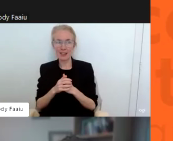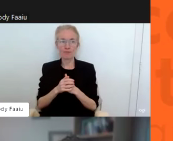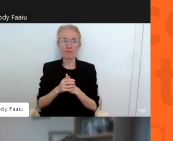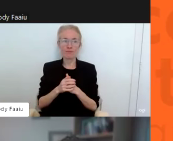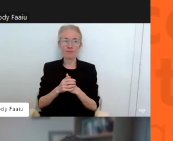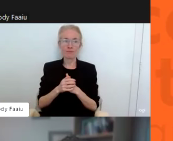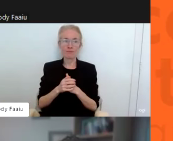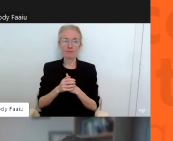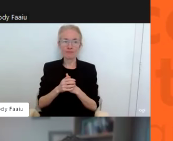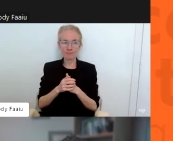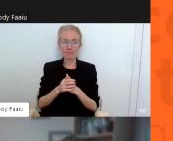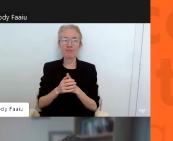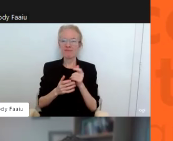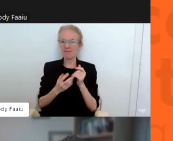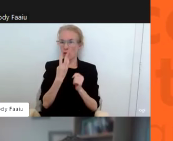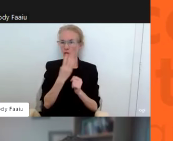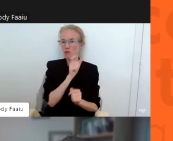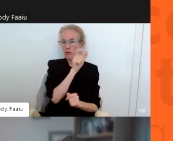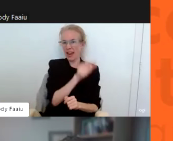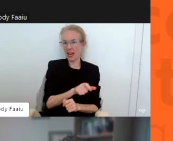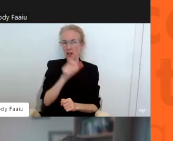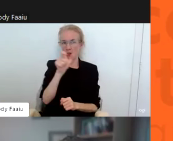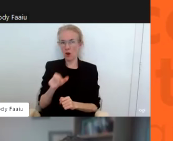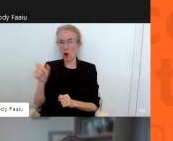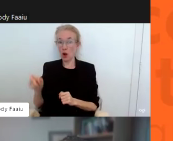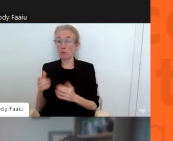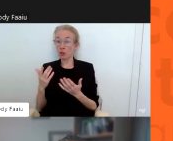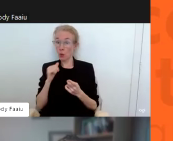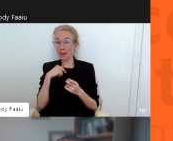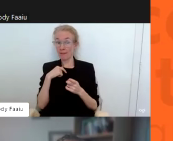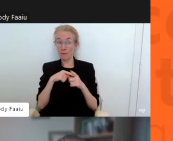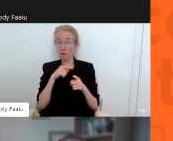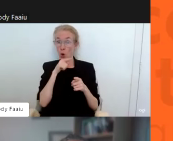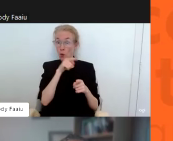and step free and you'll be on the right track. There are further